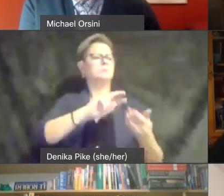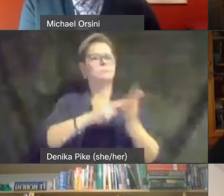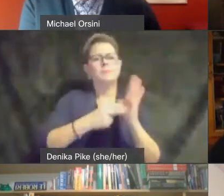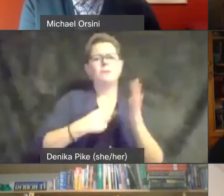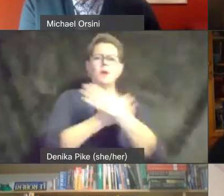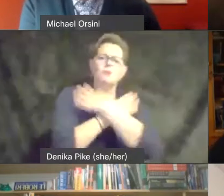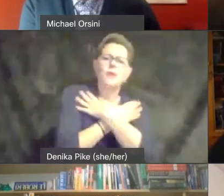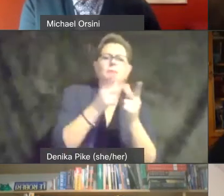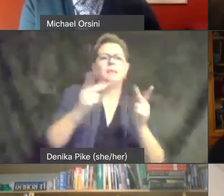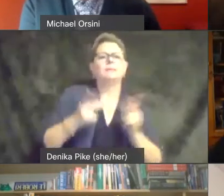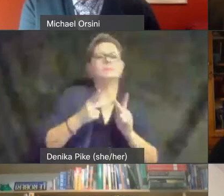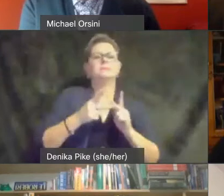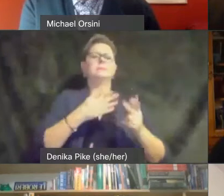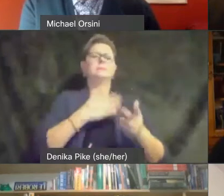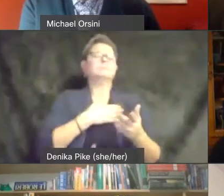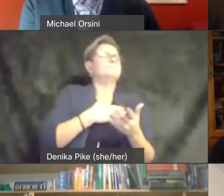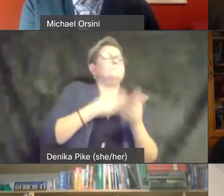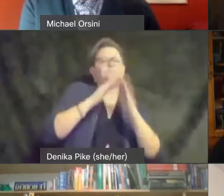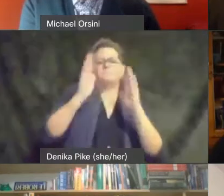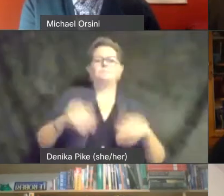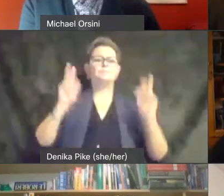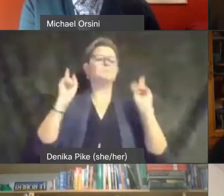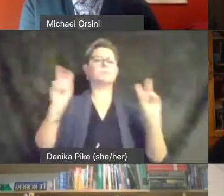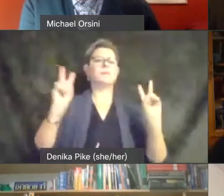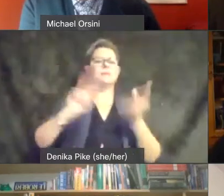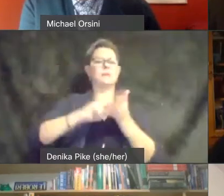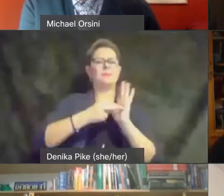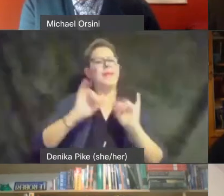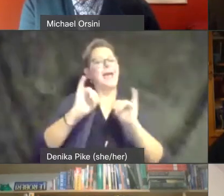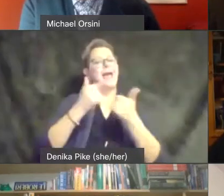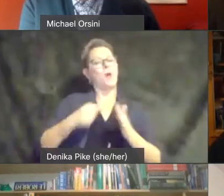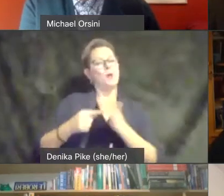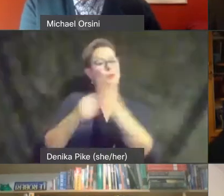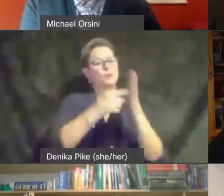And what would be an expression of love during a pandemic? Is it to.